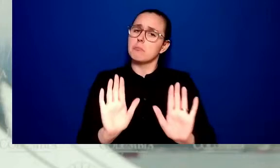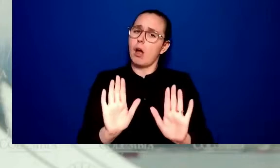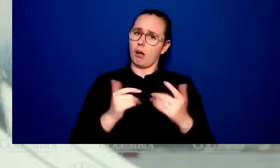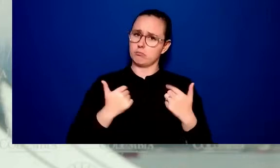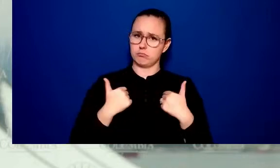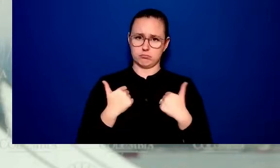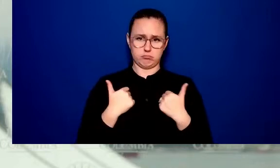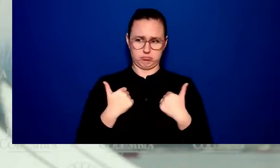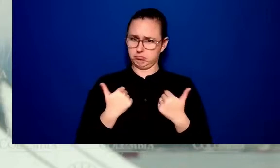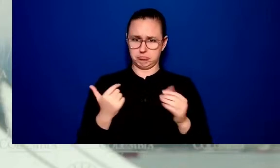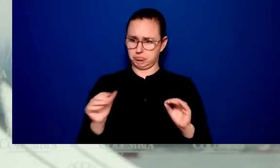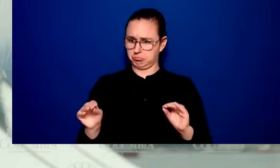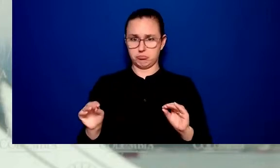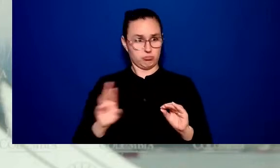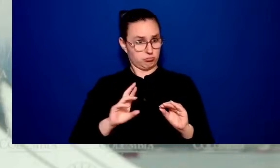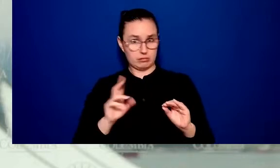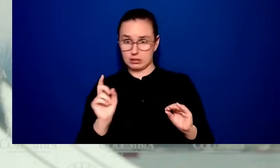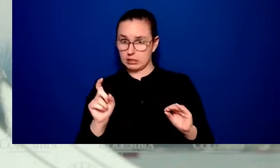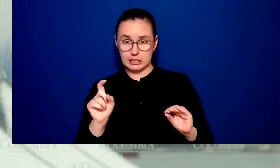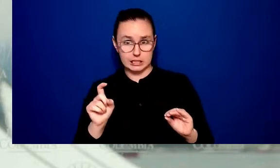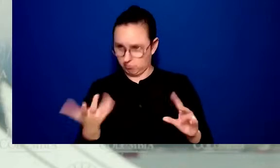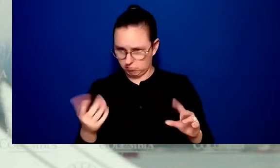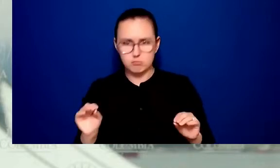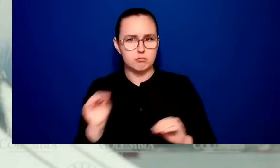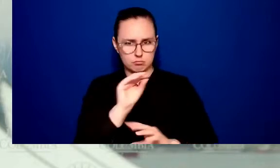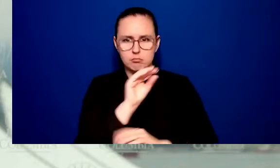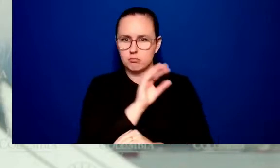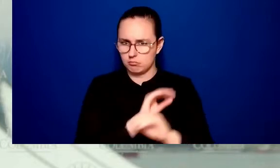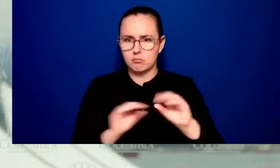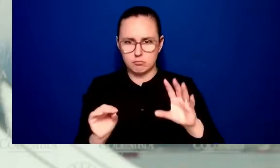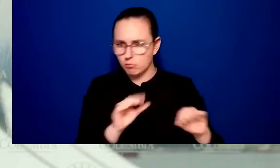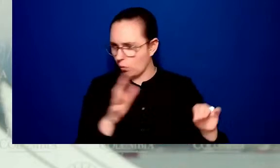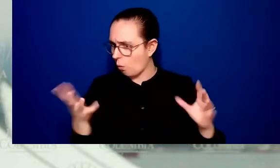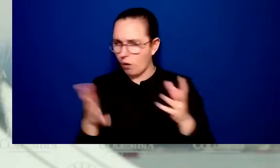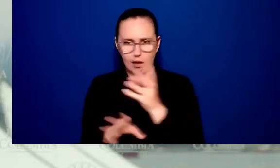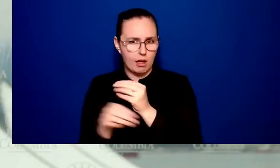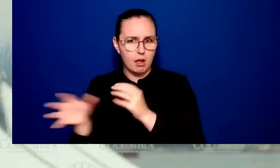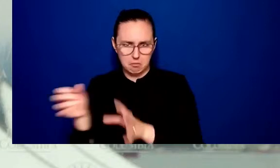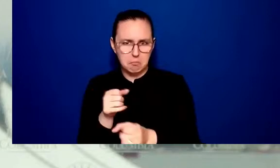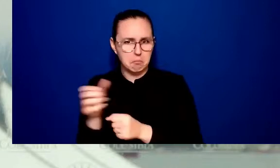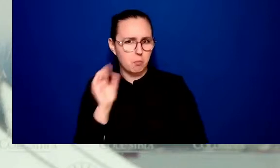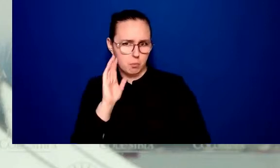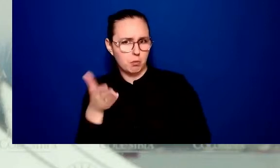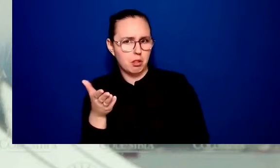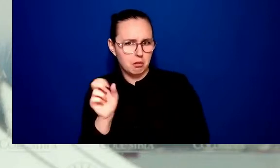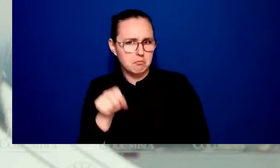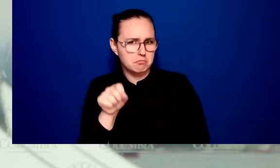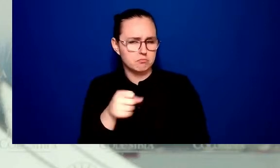moving in and adding care staff to support care homes that are.